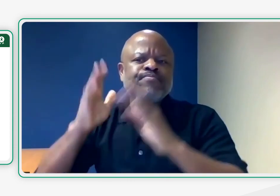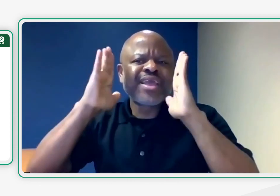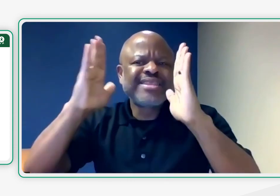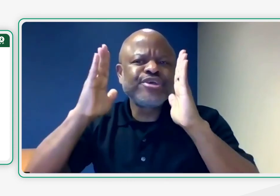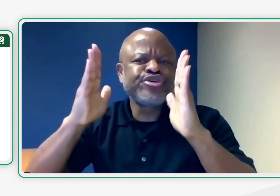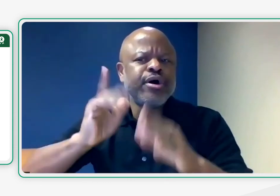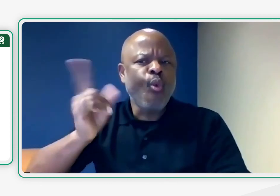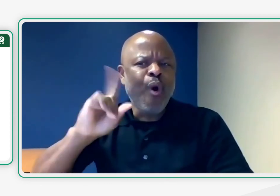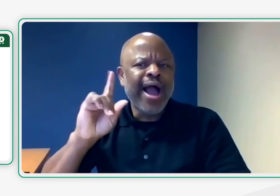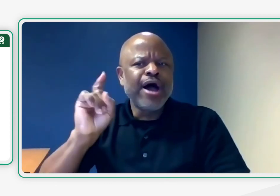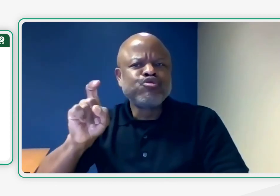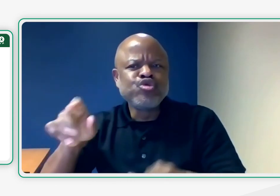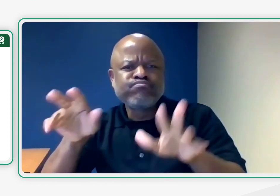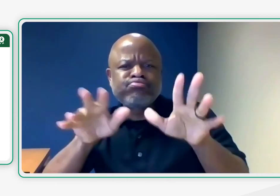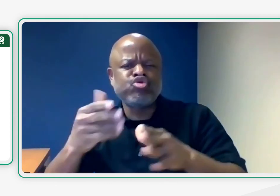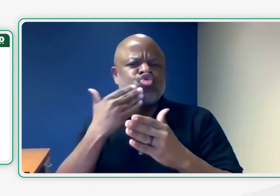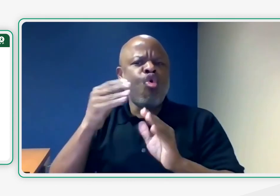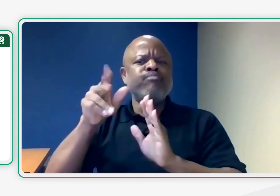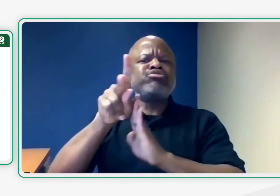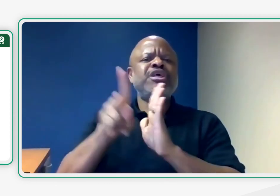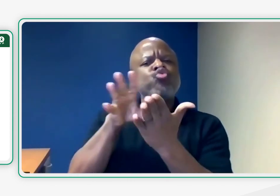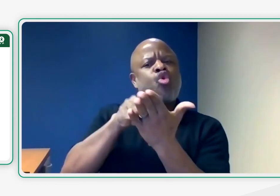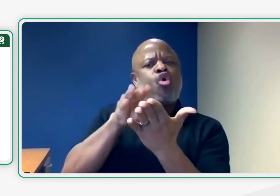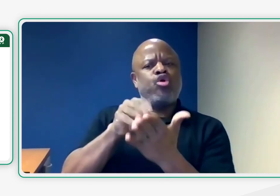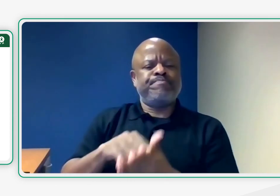And so, that's one way that we could apply behavioral economics. That shows